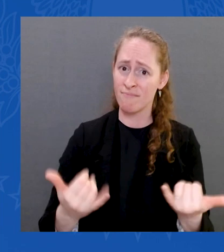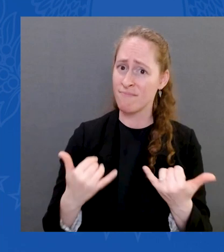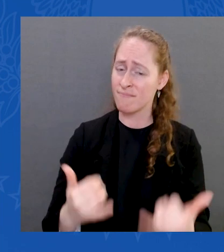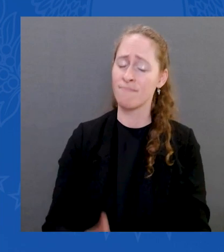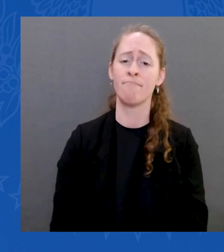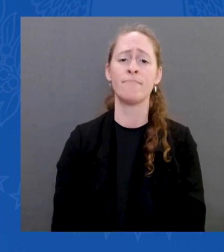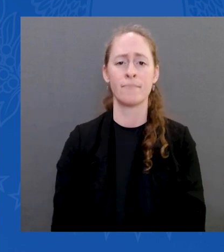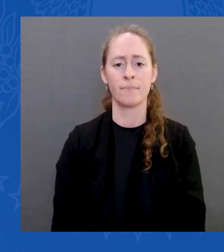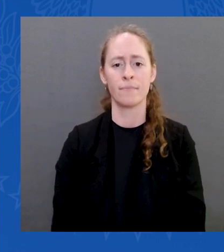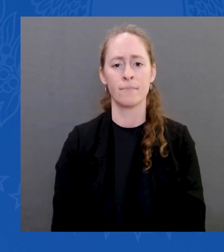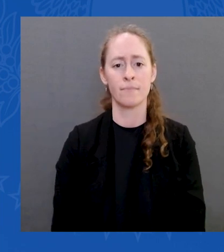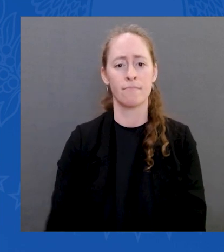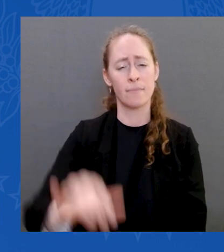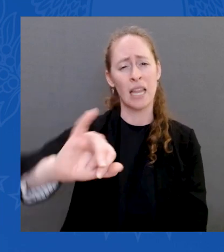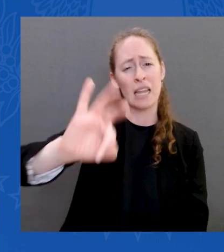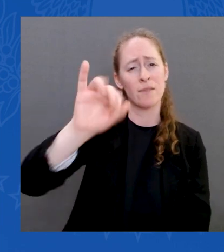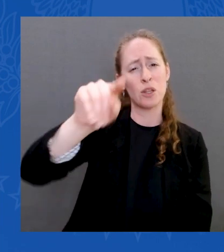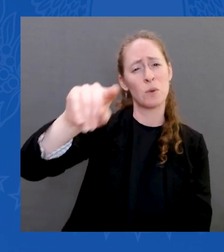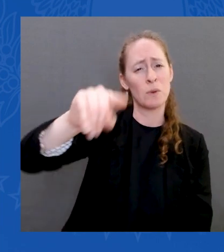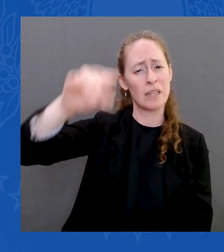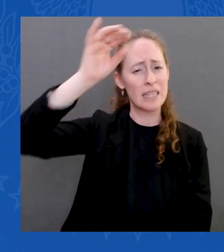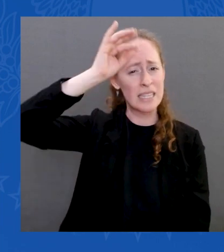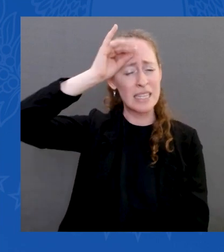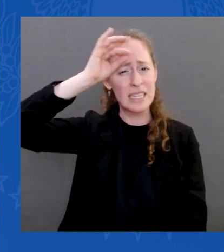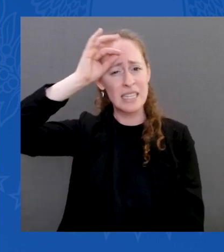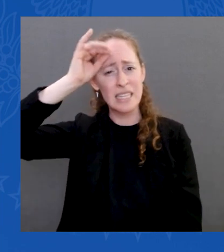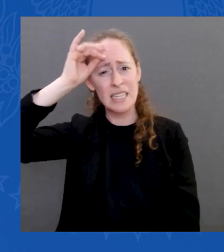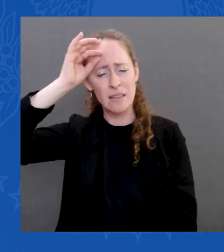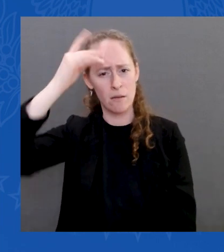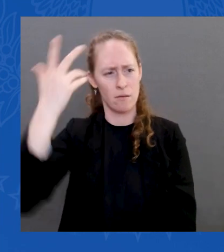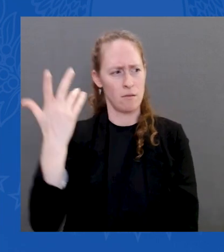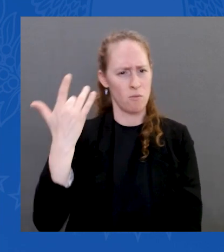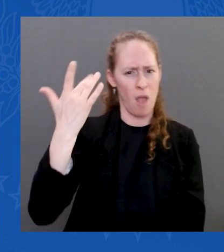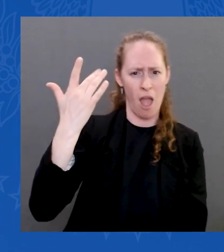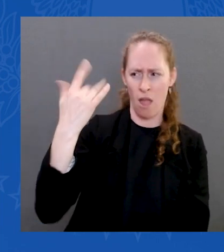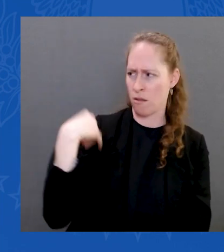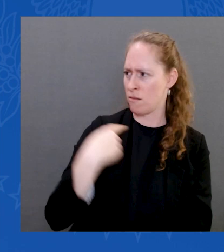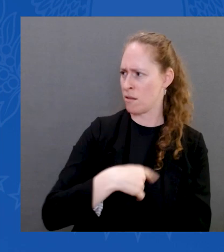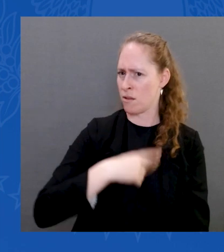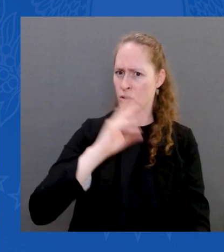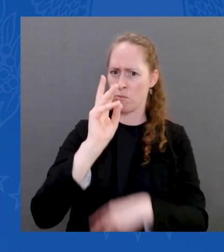What was the reason why we led the world -- beginning around nineteen-five, -six, and -seven, and -eight?